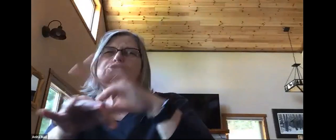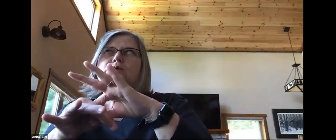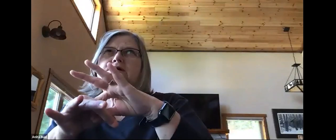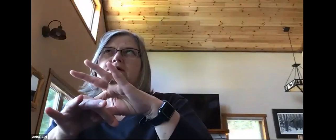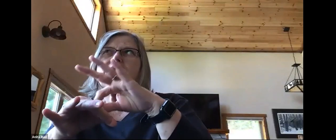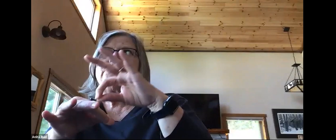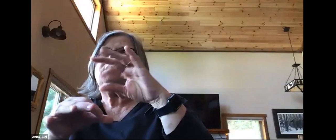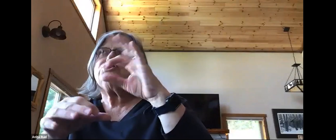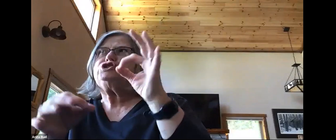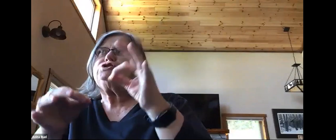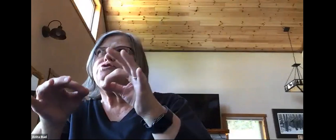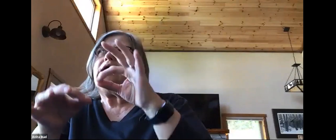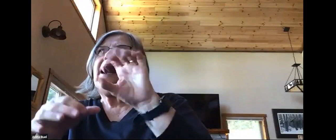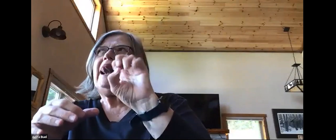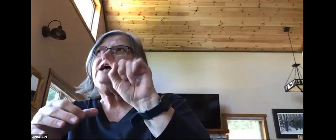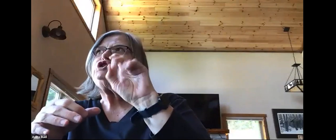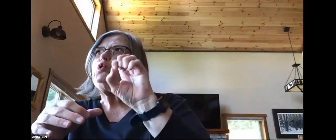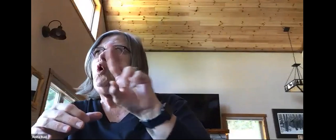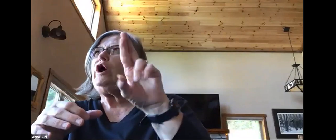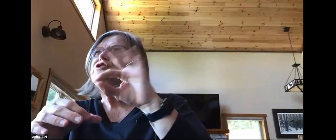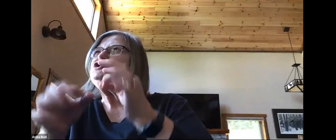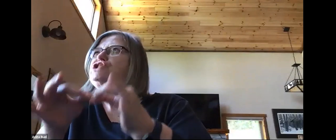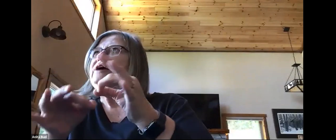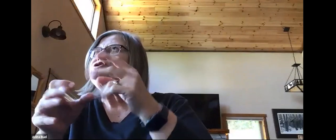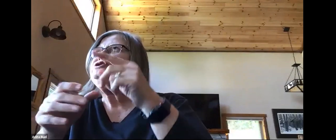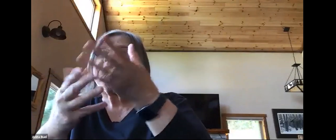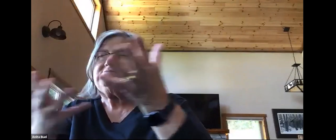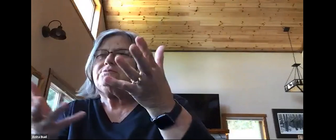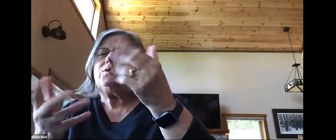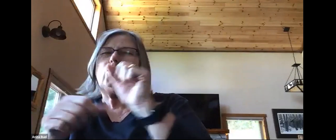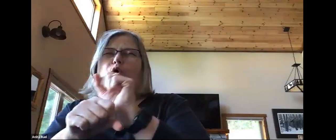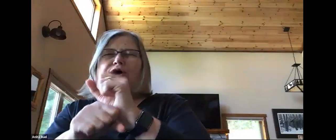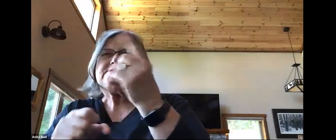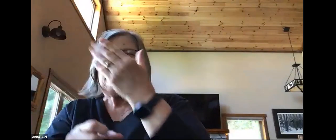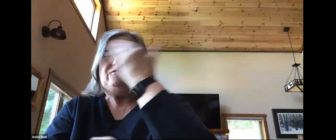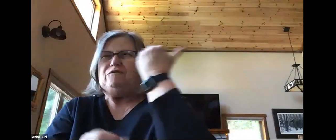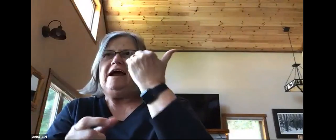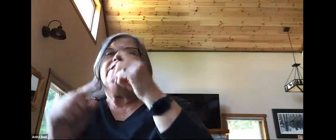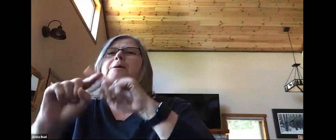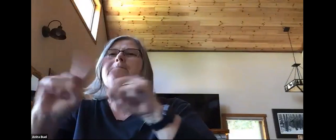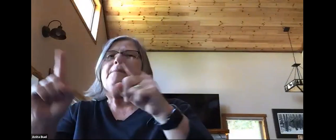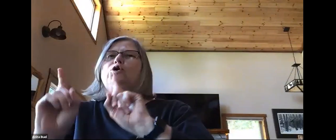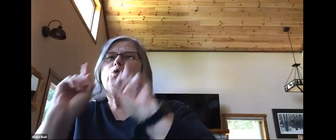I believe it's the election judge or coordinator, something like that.